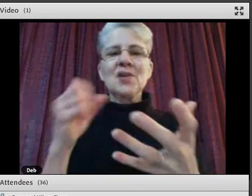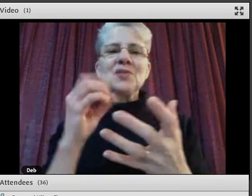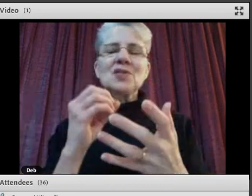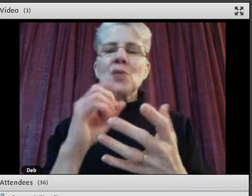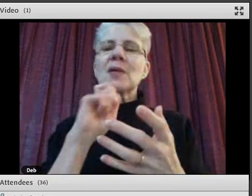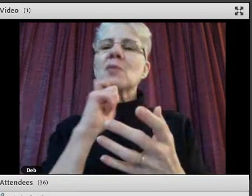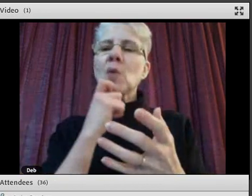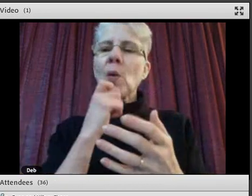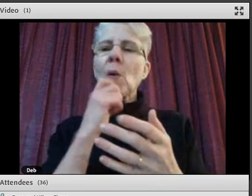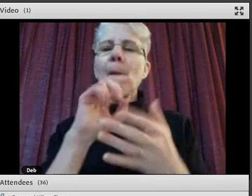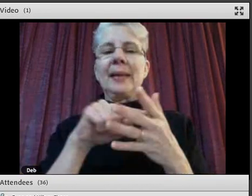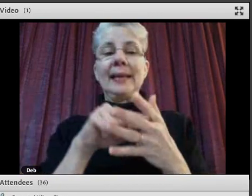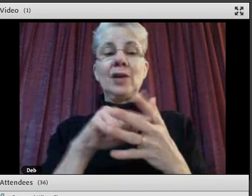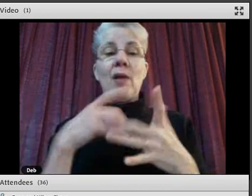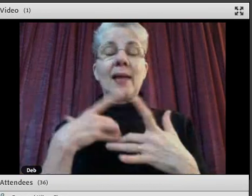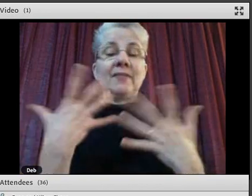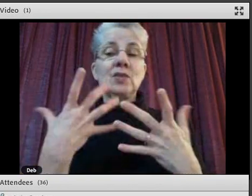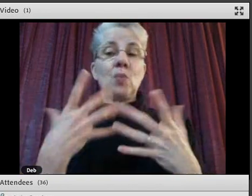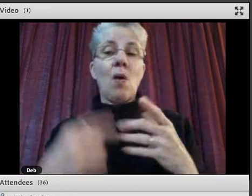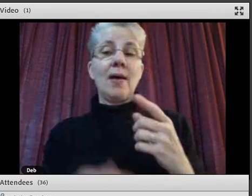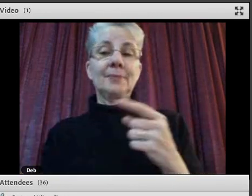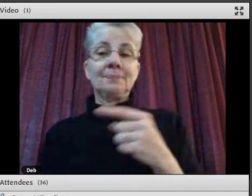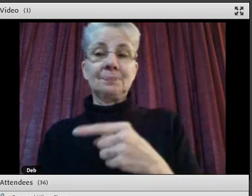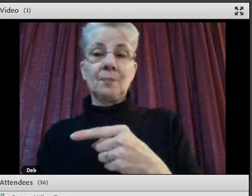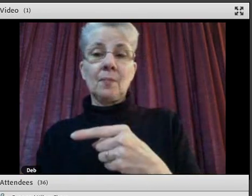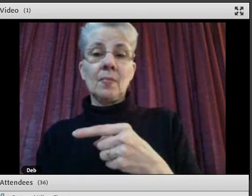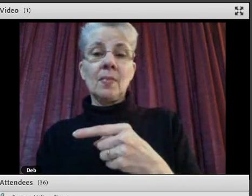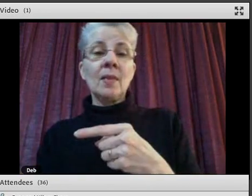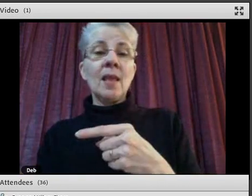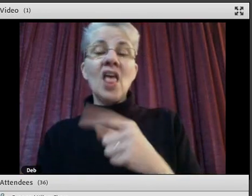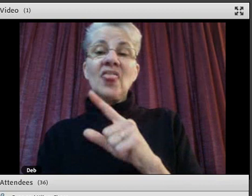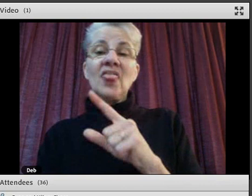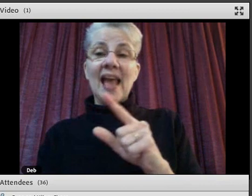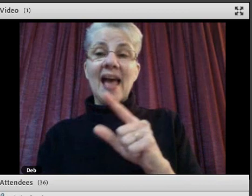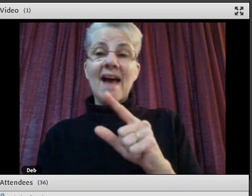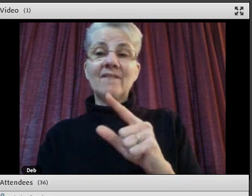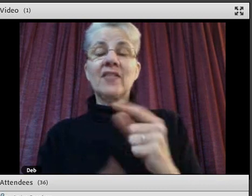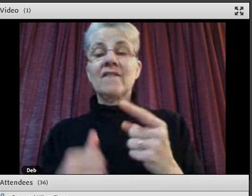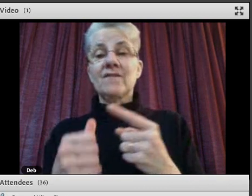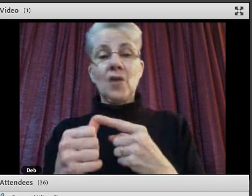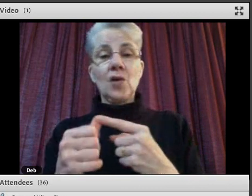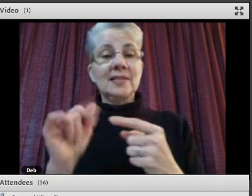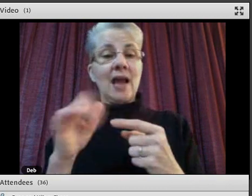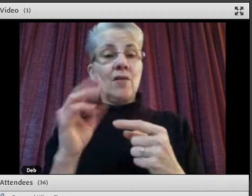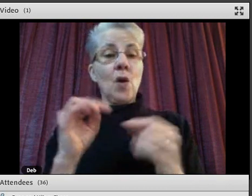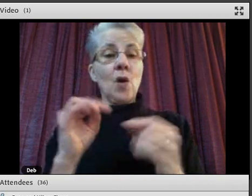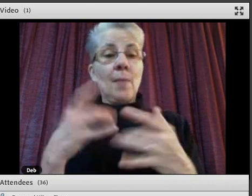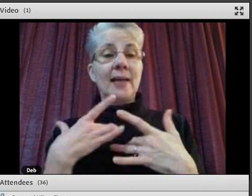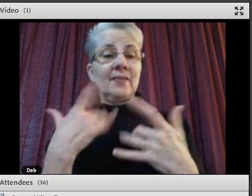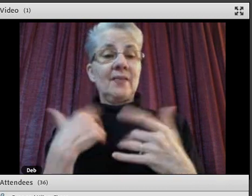So, some cool beginner activities -- This is actually, on the left here, the first Styrofoam activity I ever did